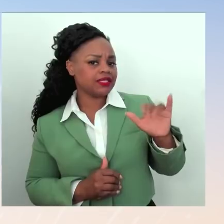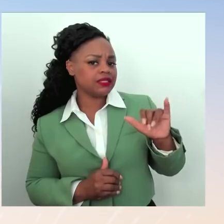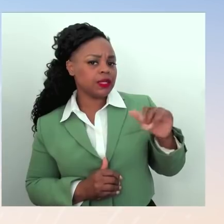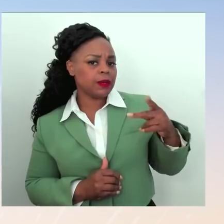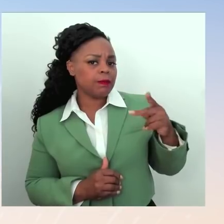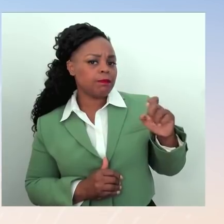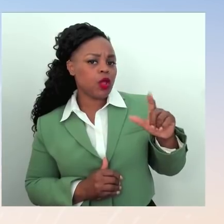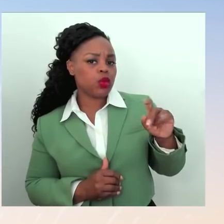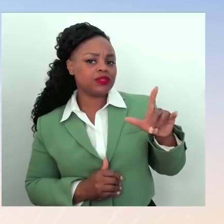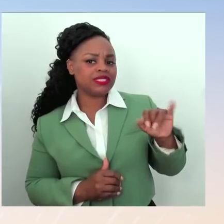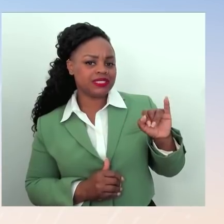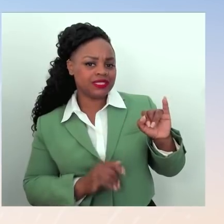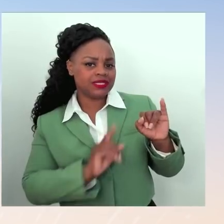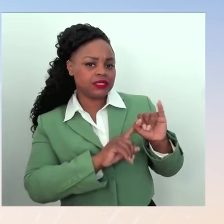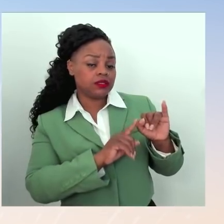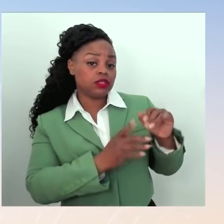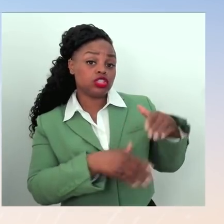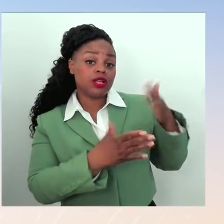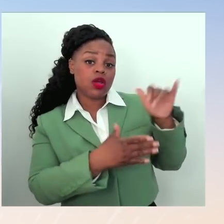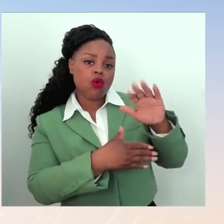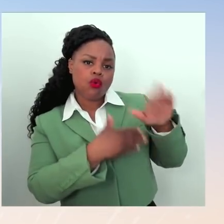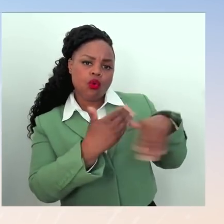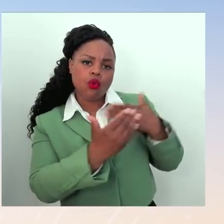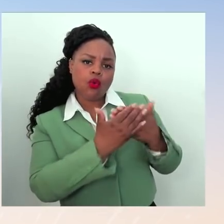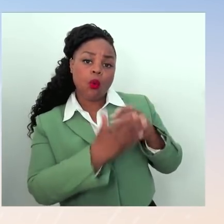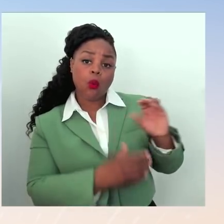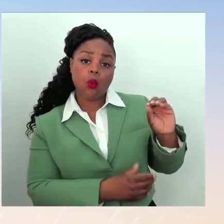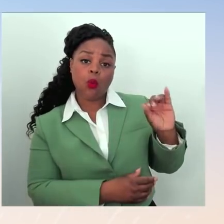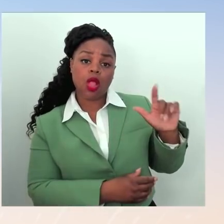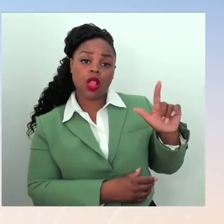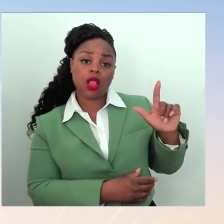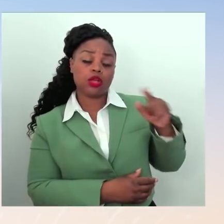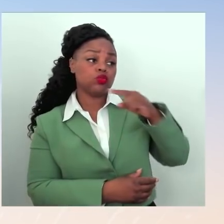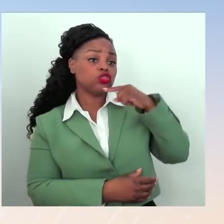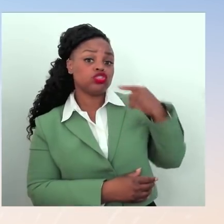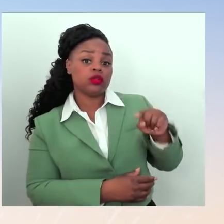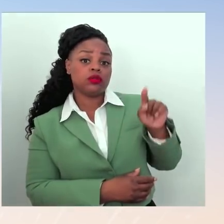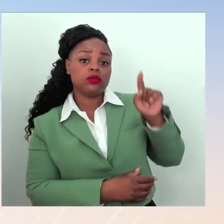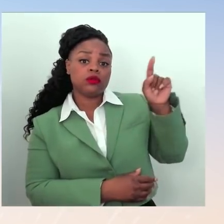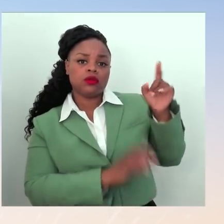to sell some of its oil, which suggests that supplies are destabilized.